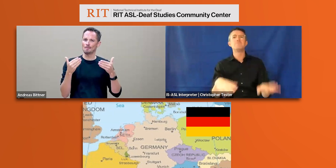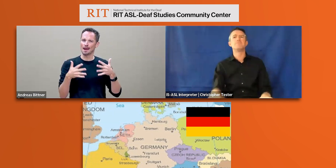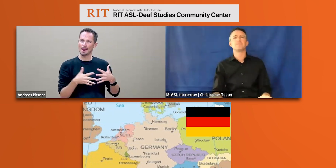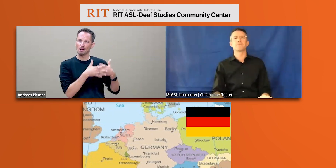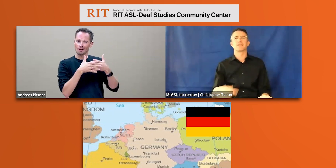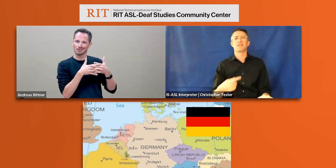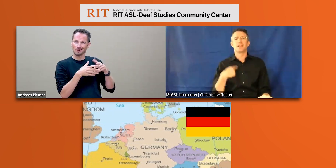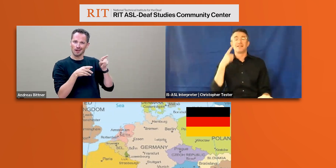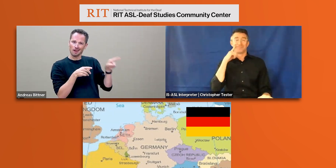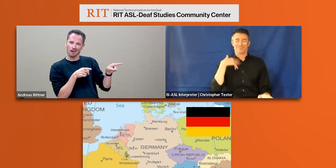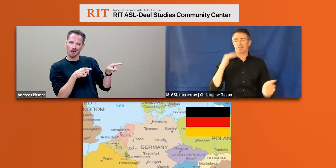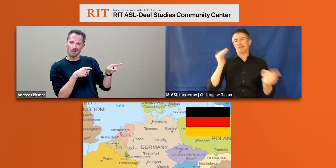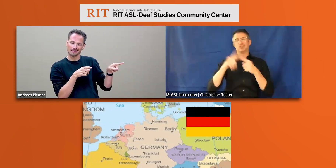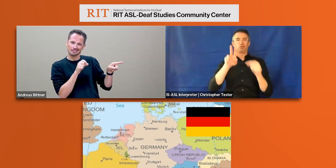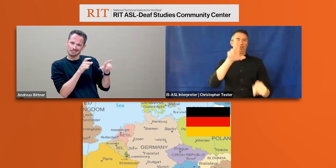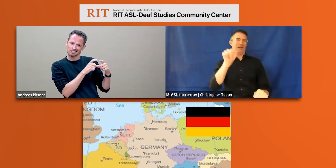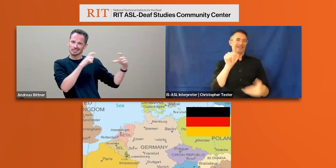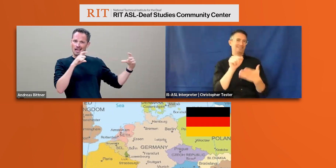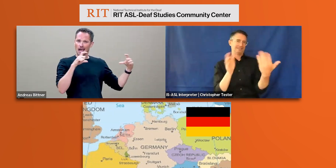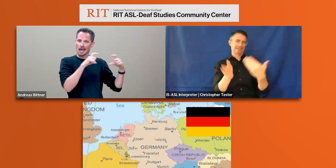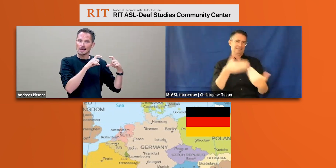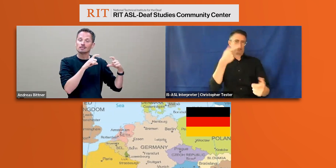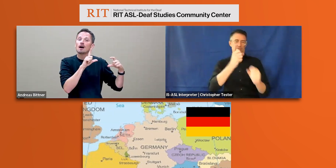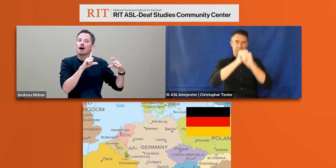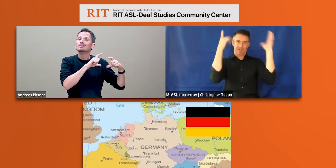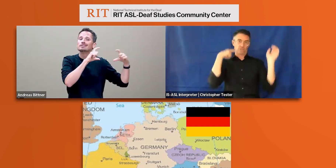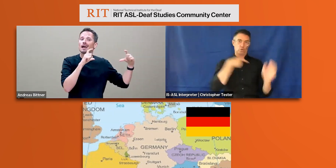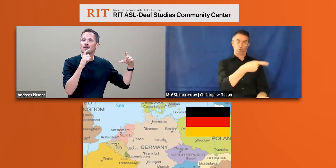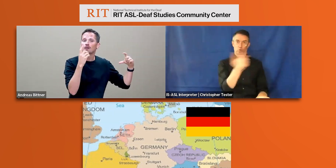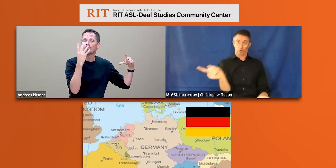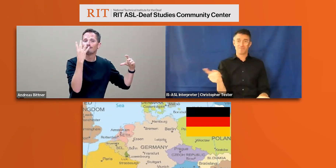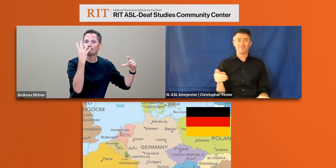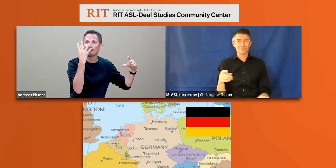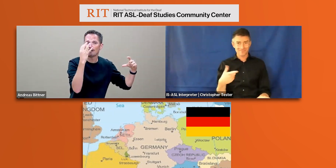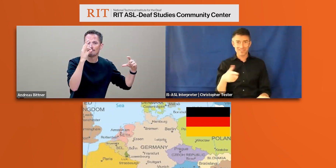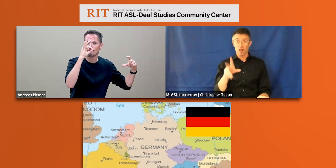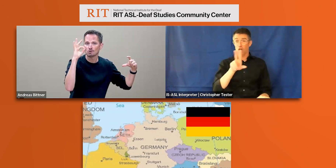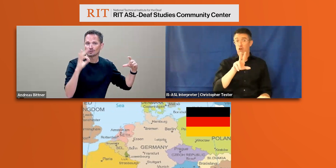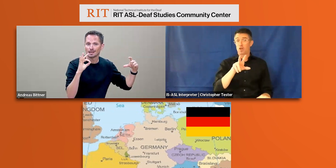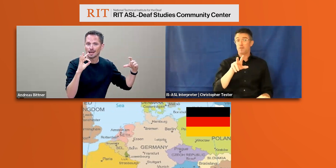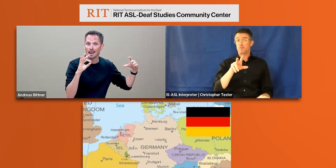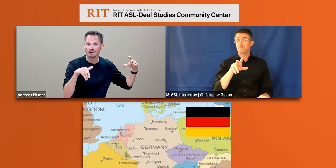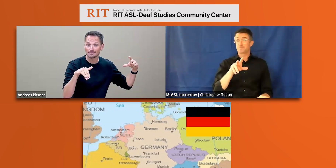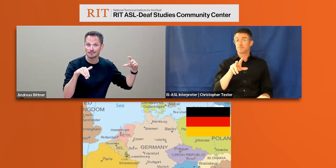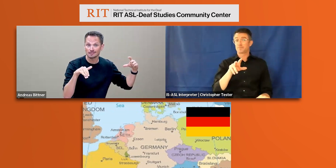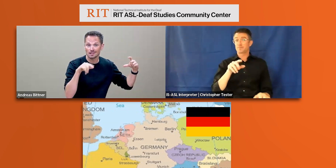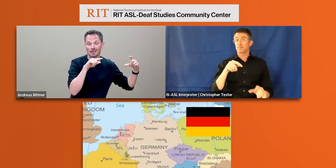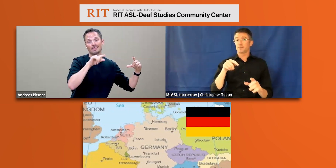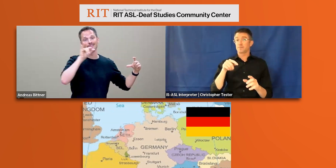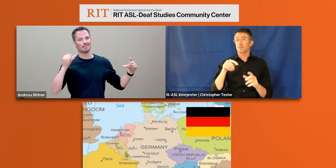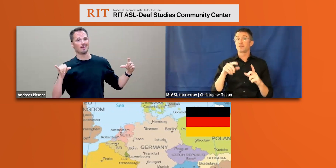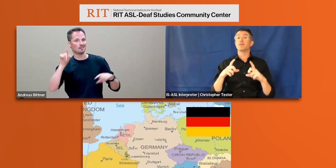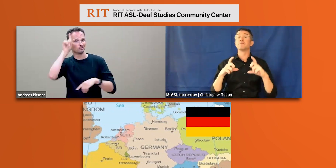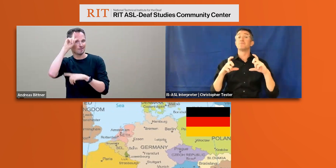It's, uh, let me see if I can explain to you the size of Germany and compare it to the US for you.